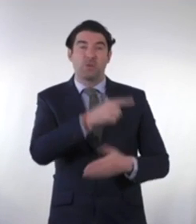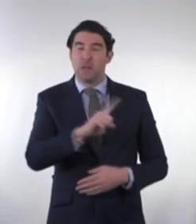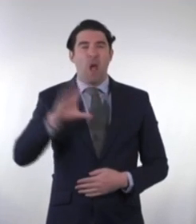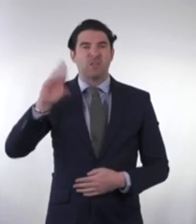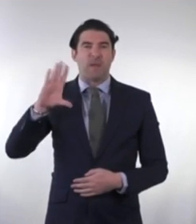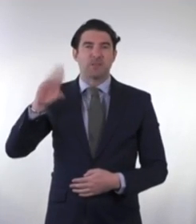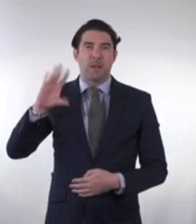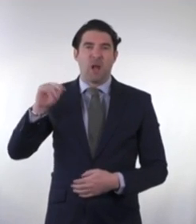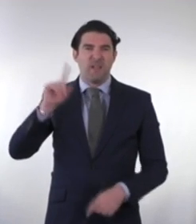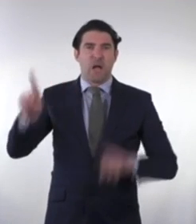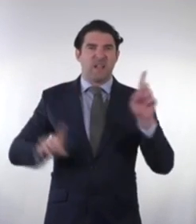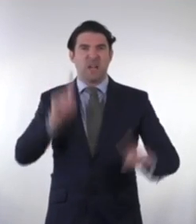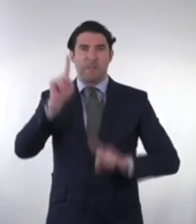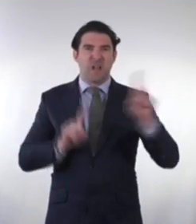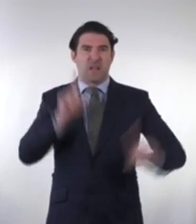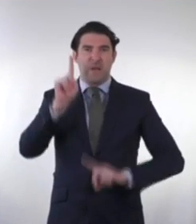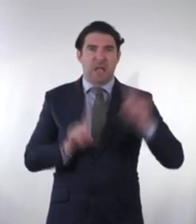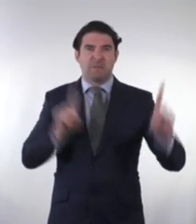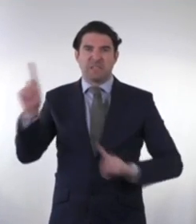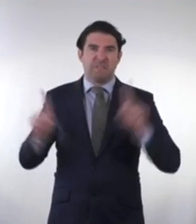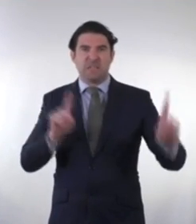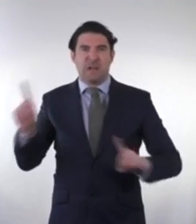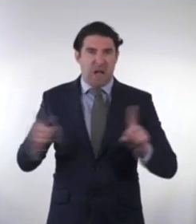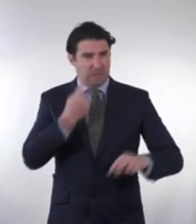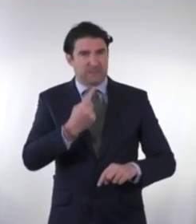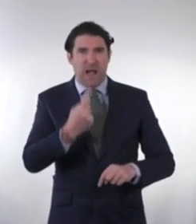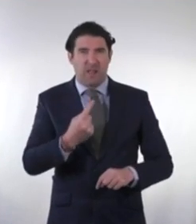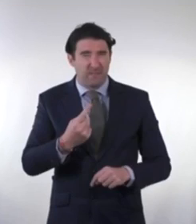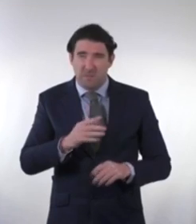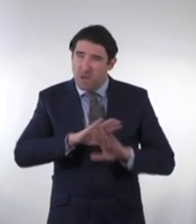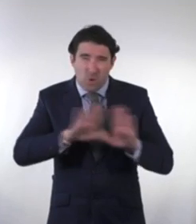and it is notoriously dangerous, and there has been a campaign to dual it for at least 30 years,